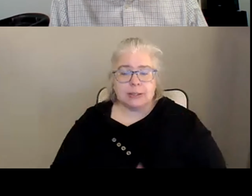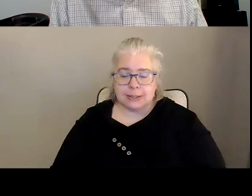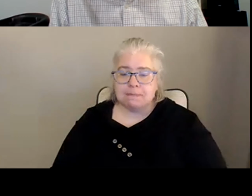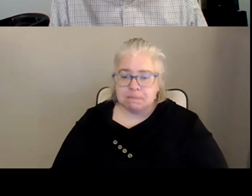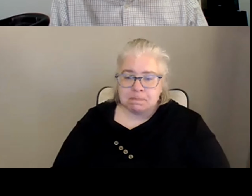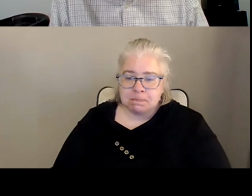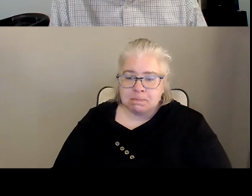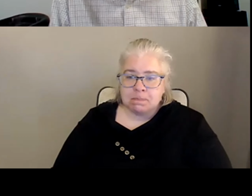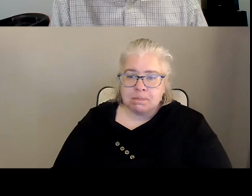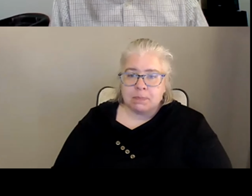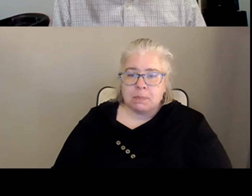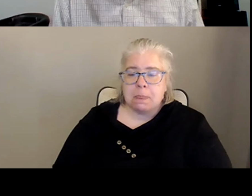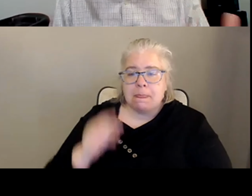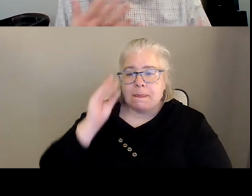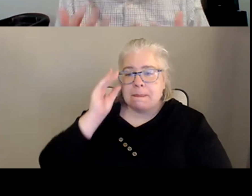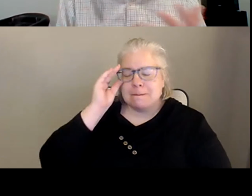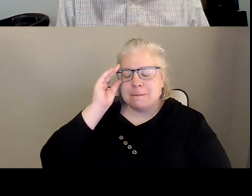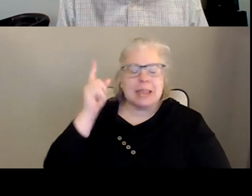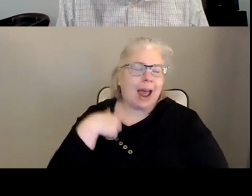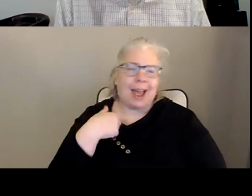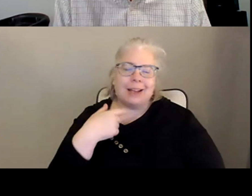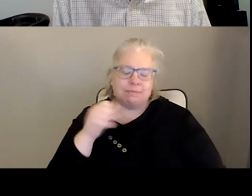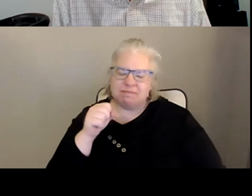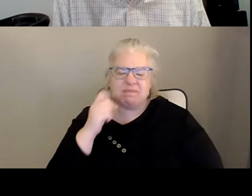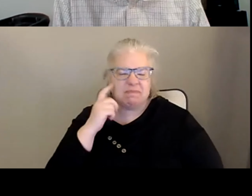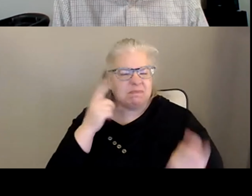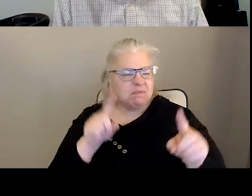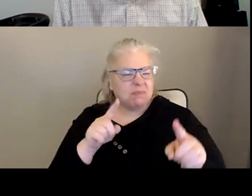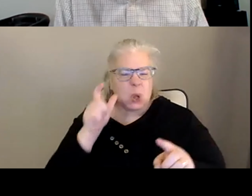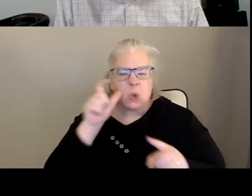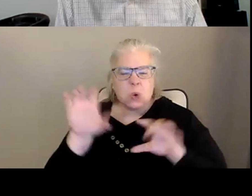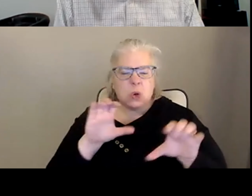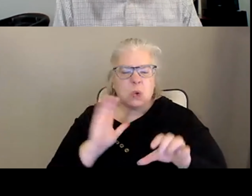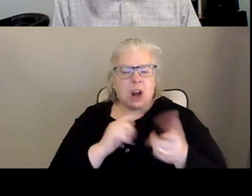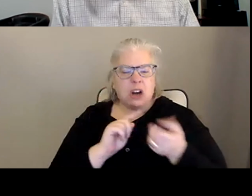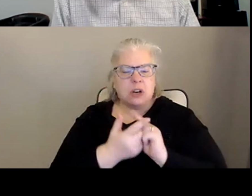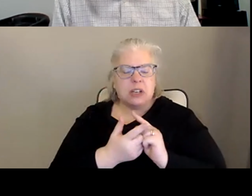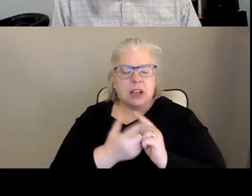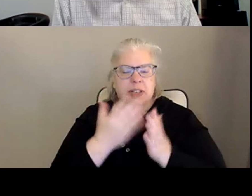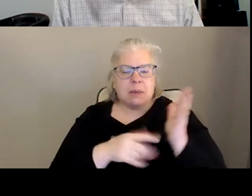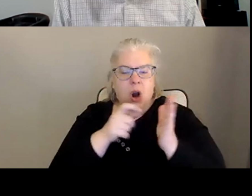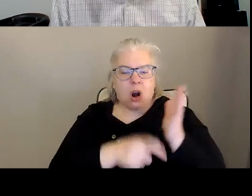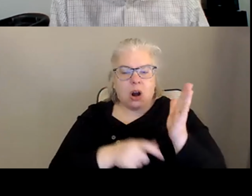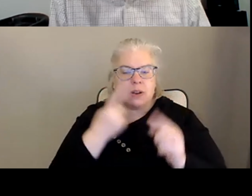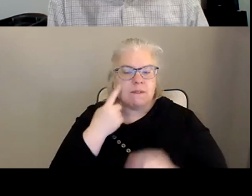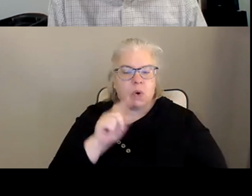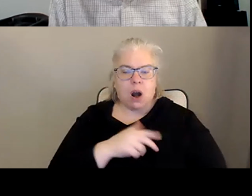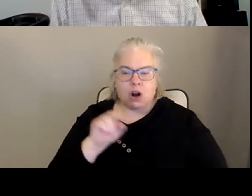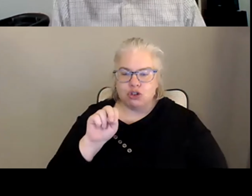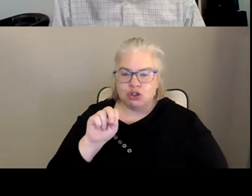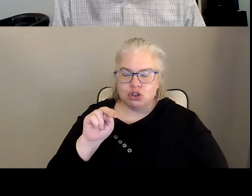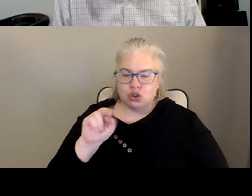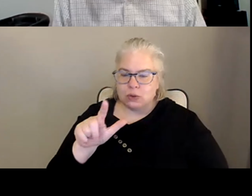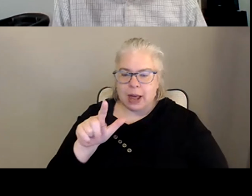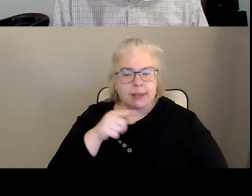Yeah. And I can vouch for that. We've had LUNA doing some translation of some articles for our newsletter and they've made it very, very easy